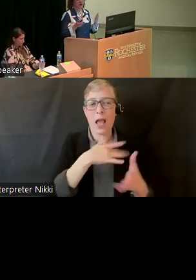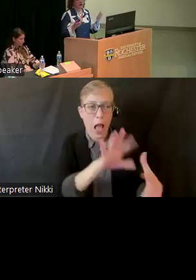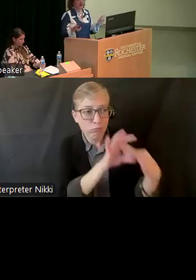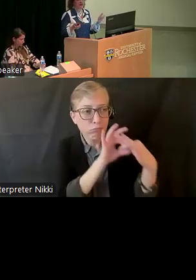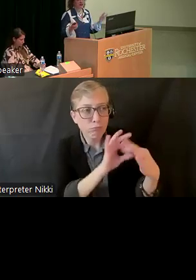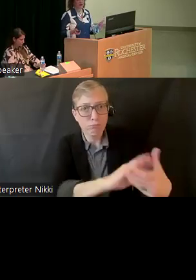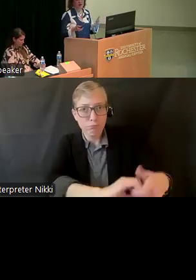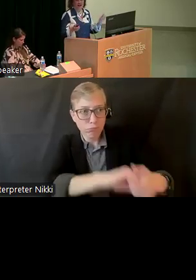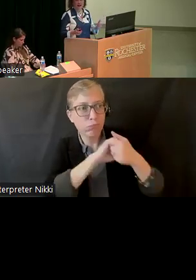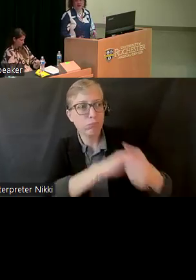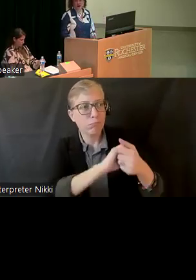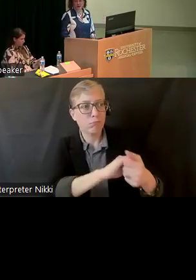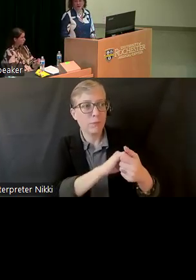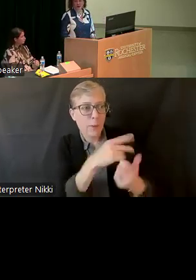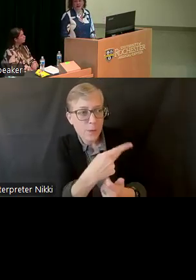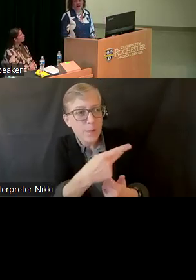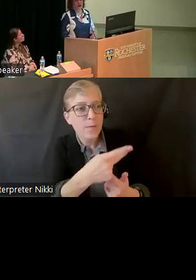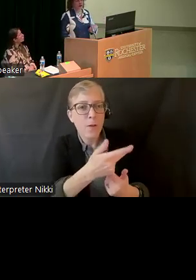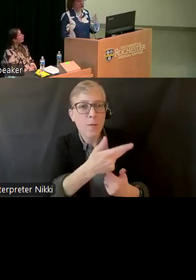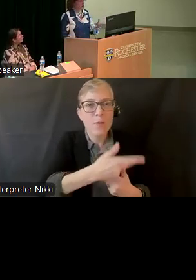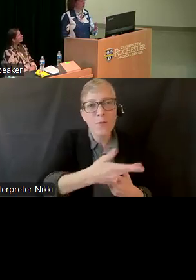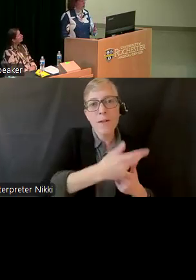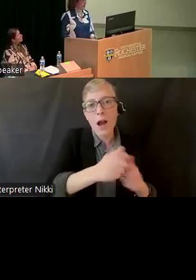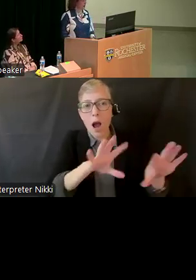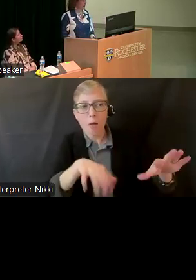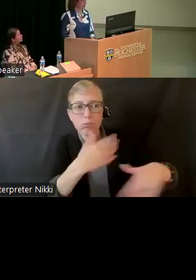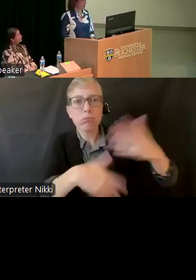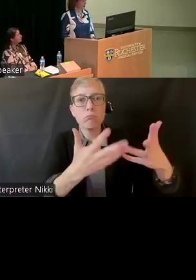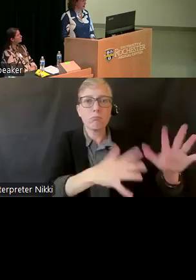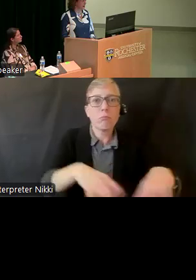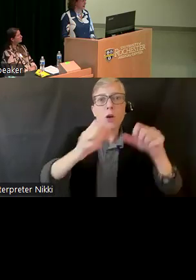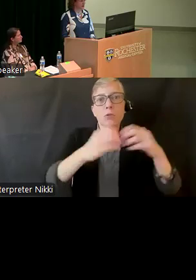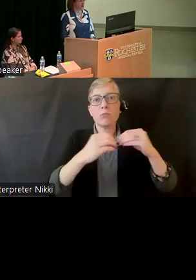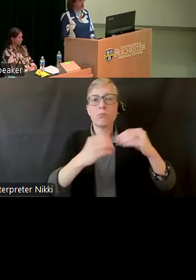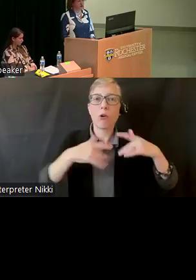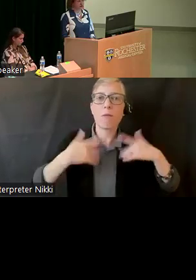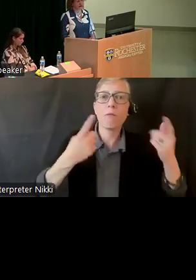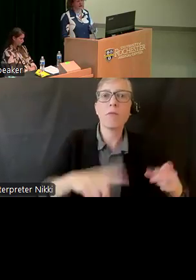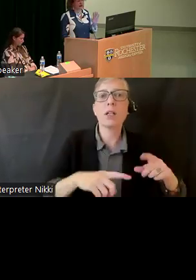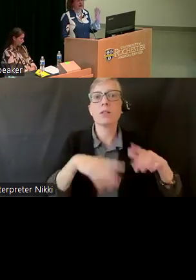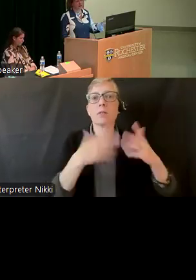you can you know kind of um deliver to your areas uh different challenges and it doesn't